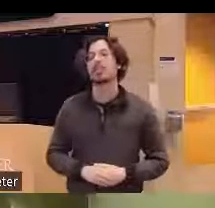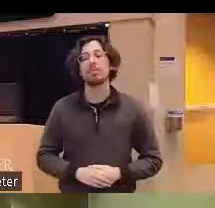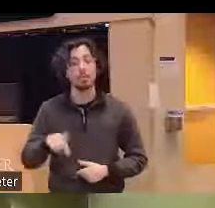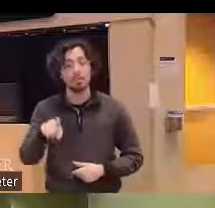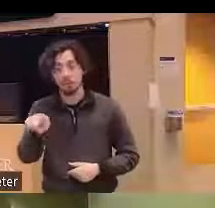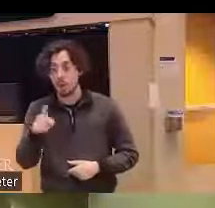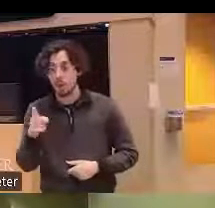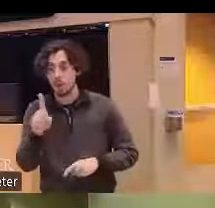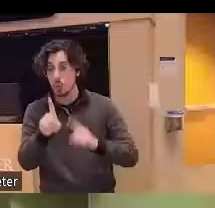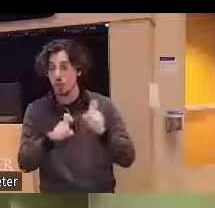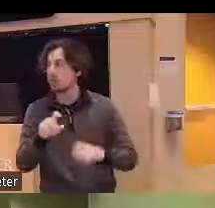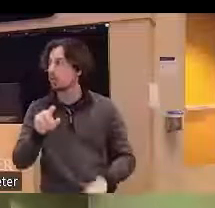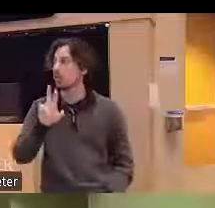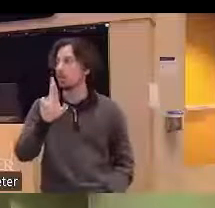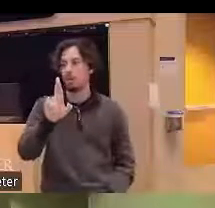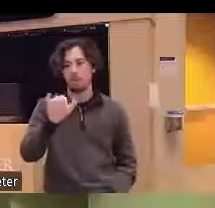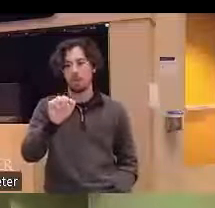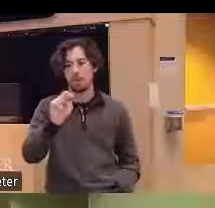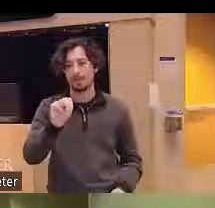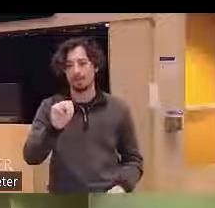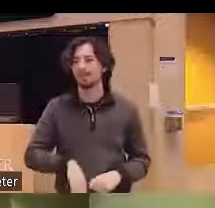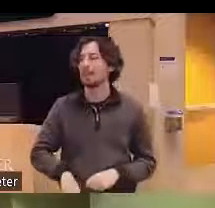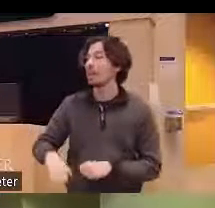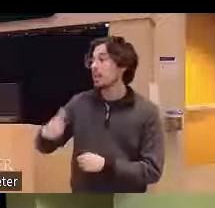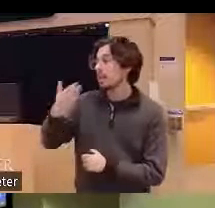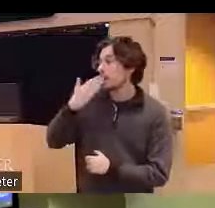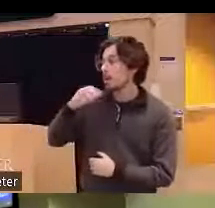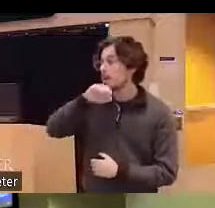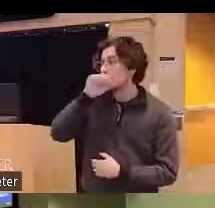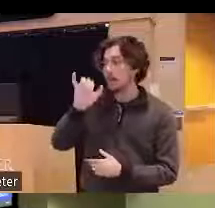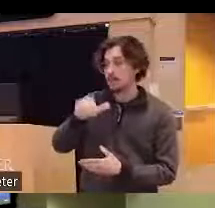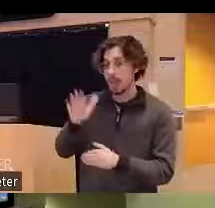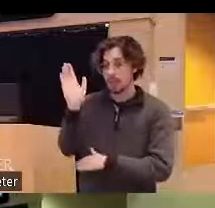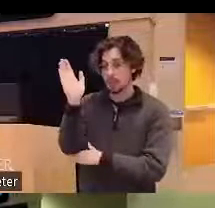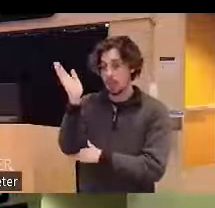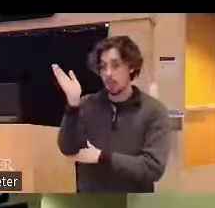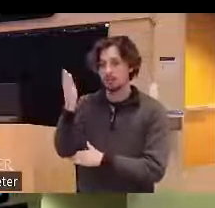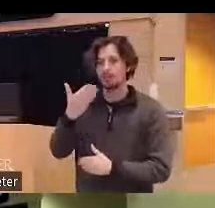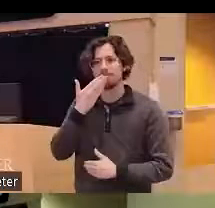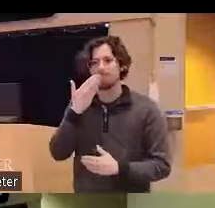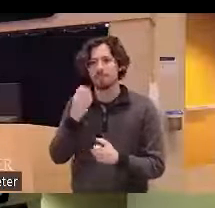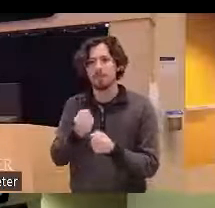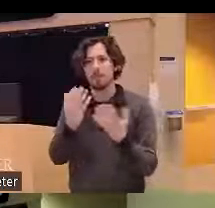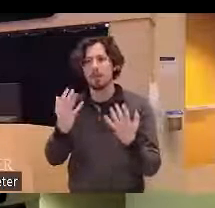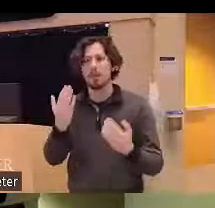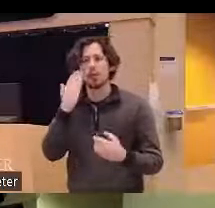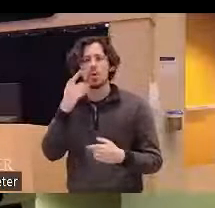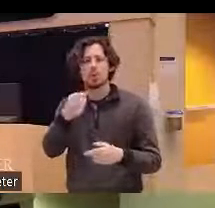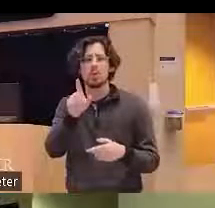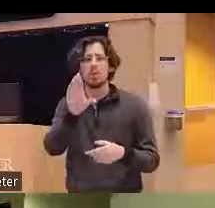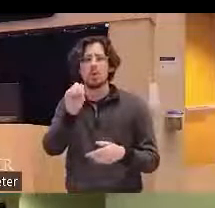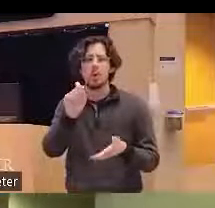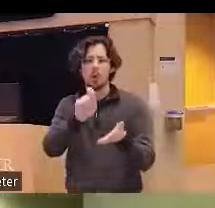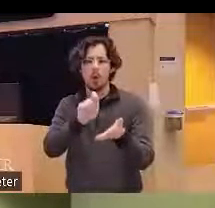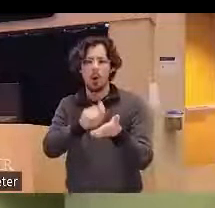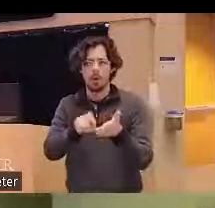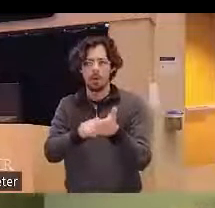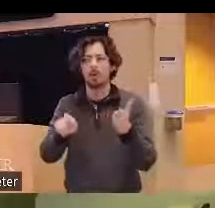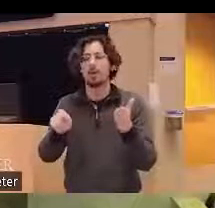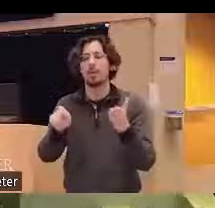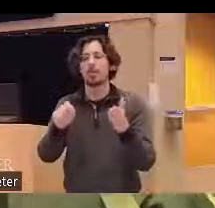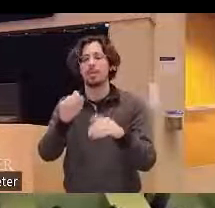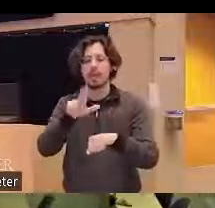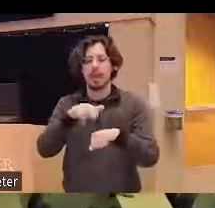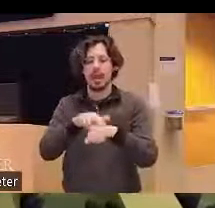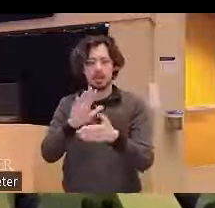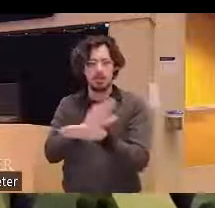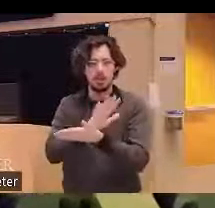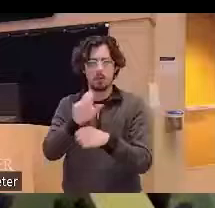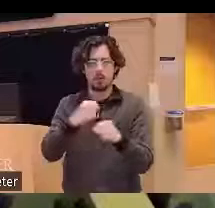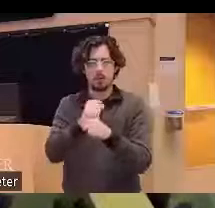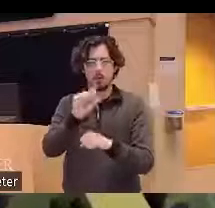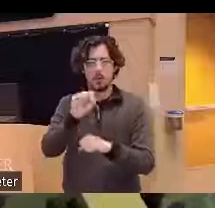Brian I know that your co-author on the 2022 nature paper was sing at all in that paper